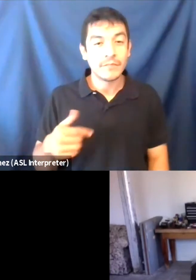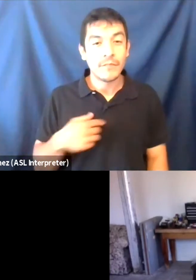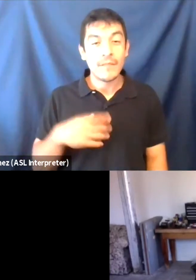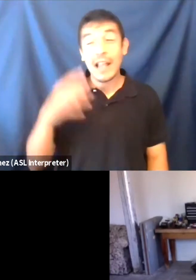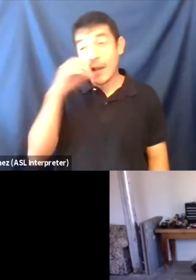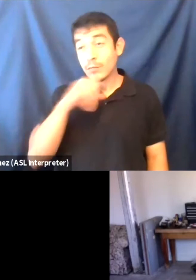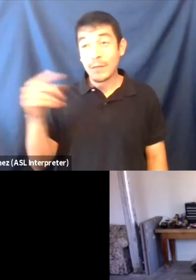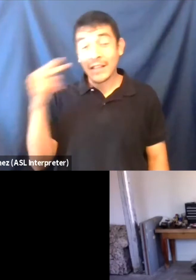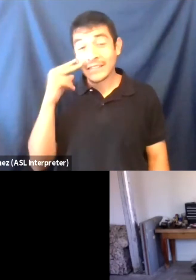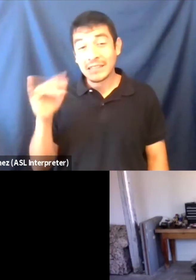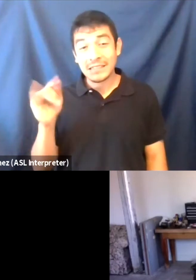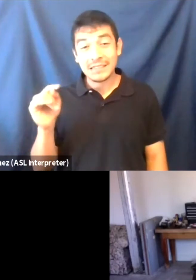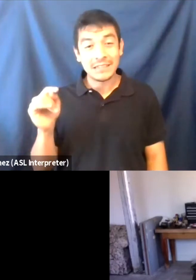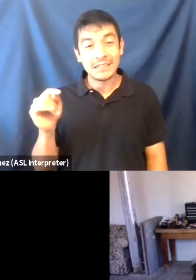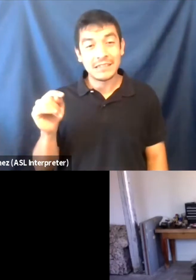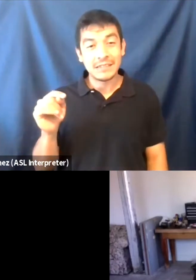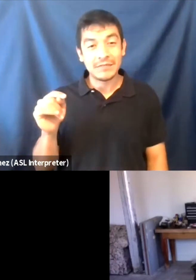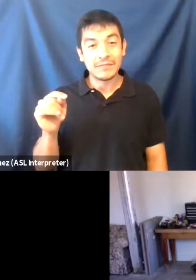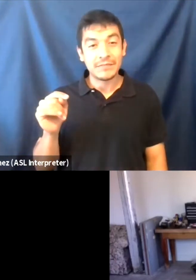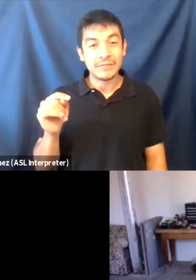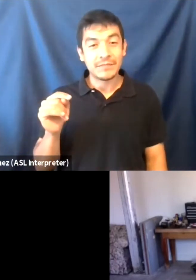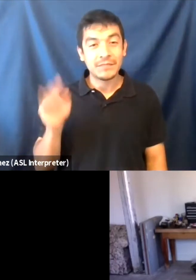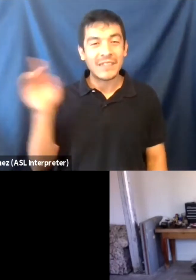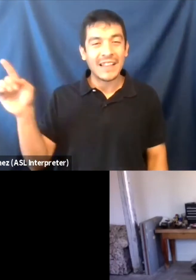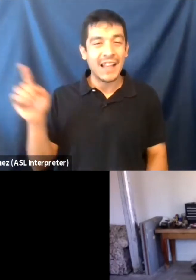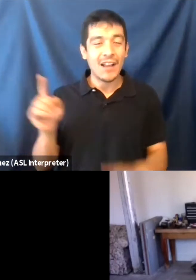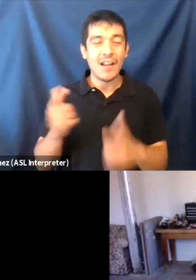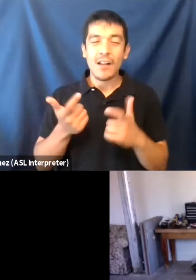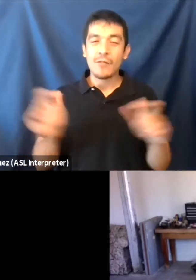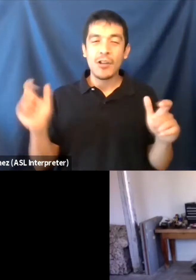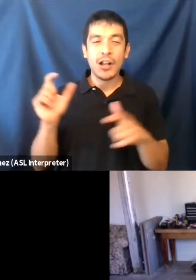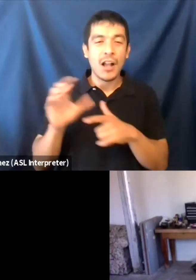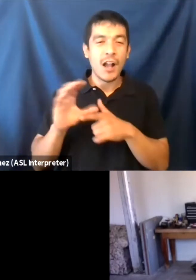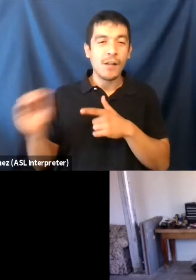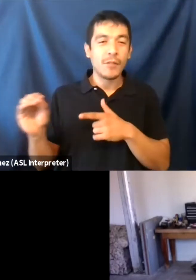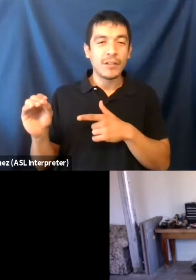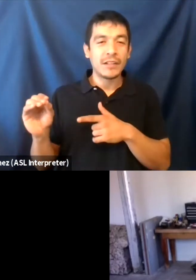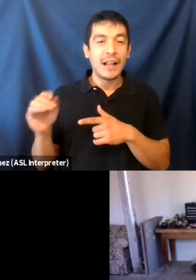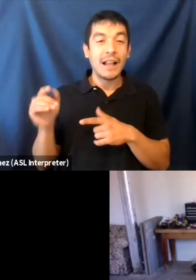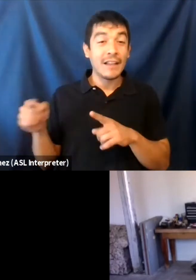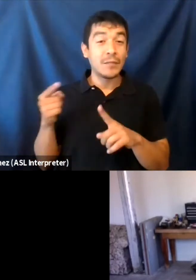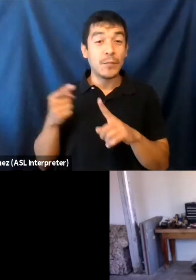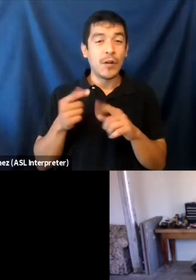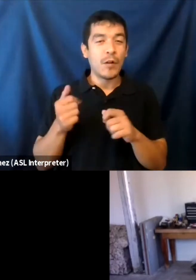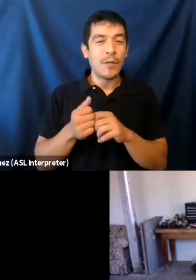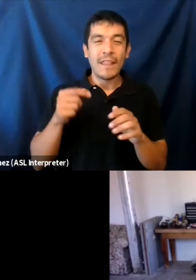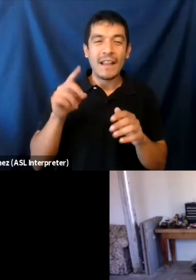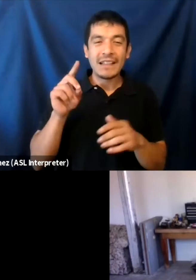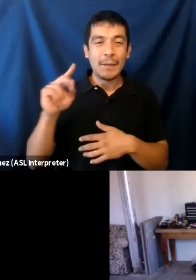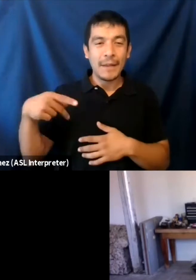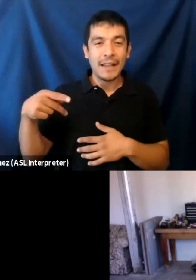that's like, they're multi-billion dollar corporations at this point with like a deep PR,